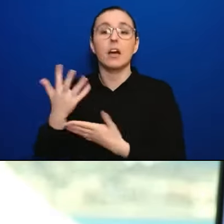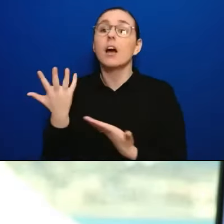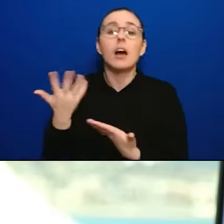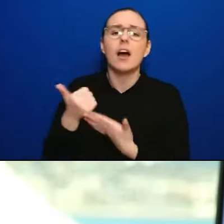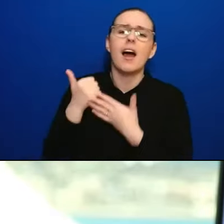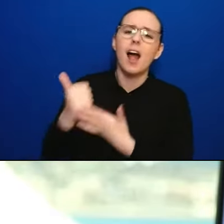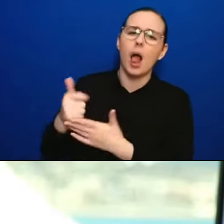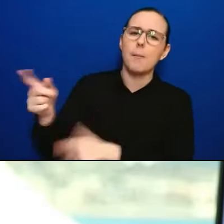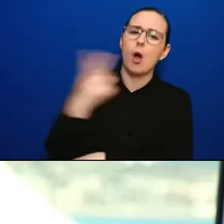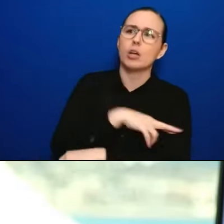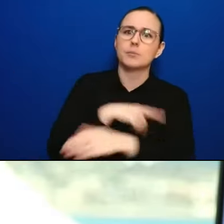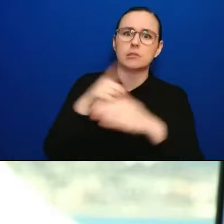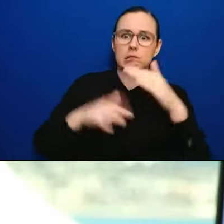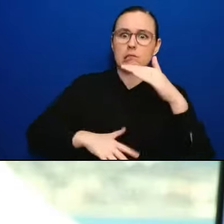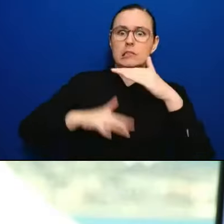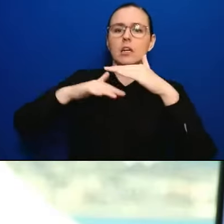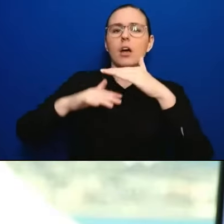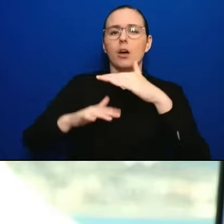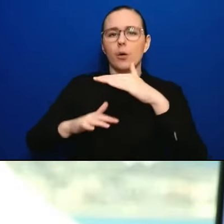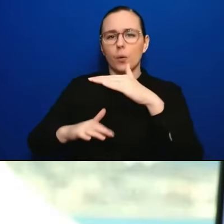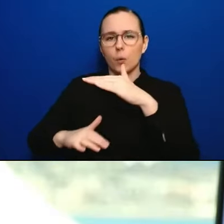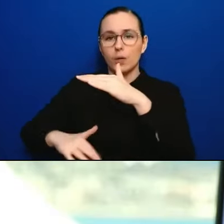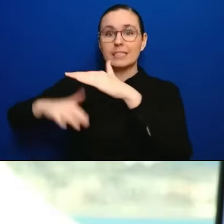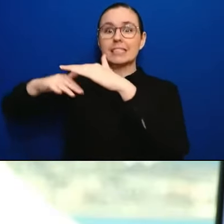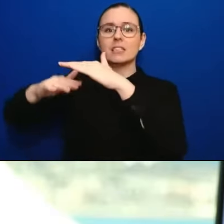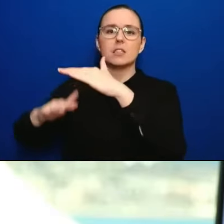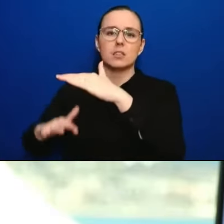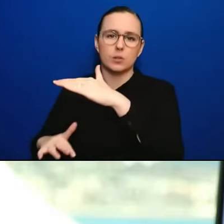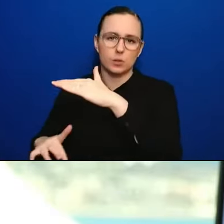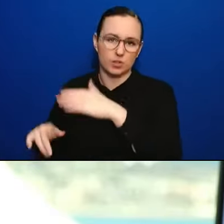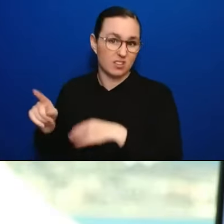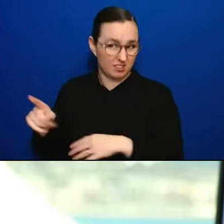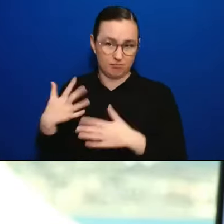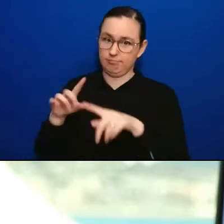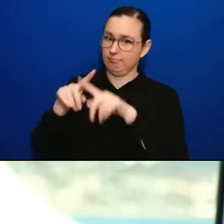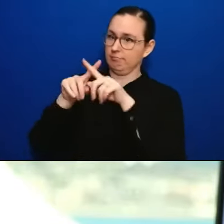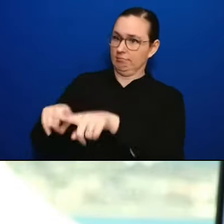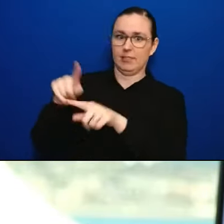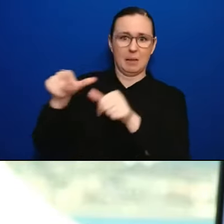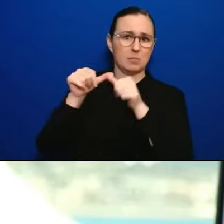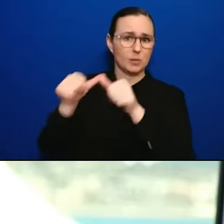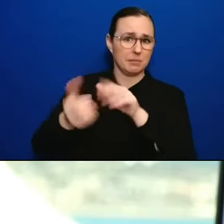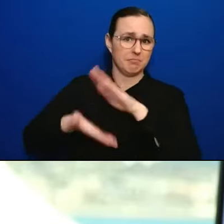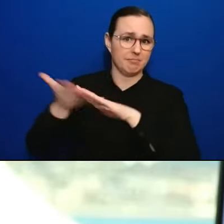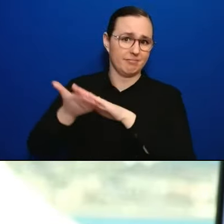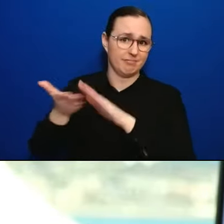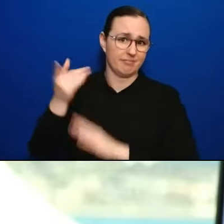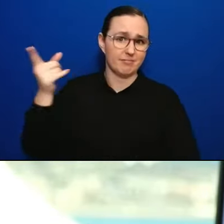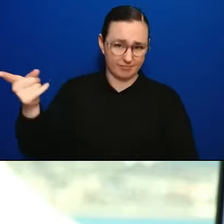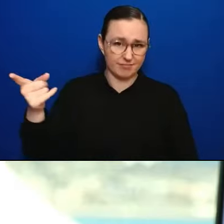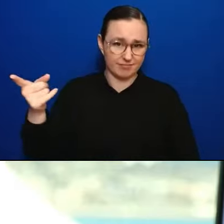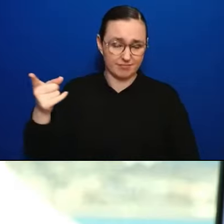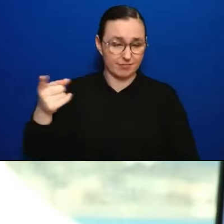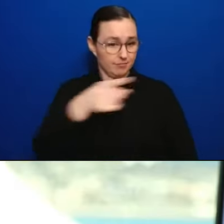actions to slow COVID's surge has a direct impact on our healthcare systems capacity to